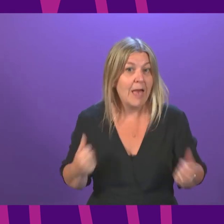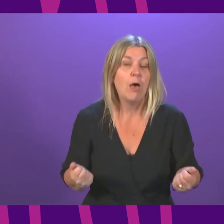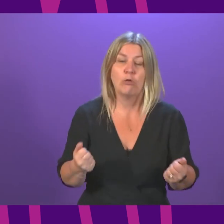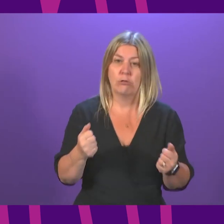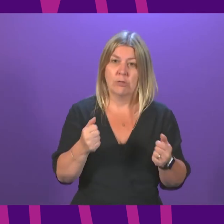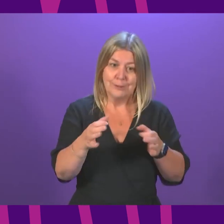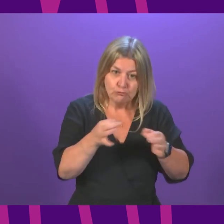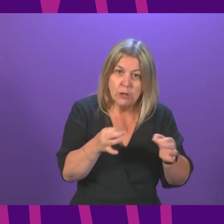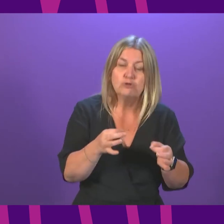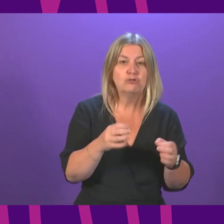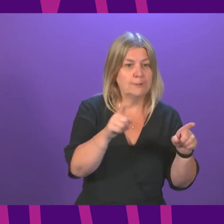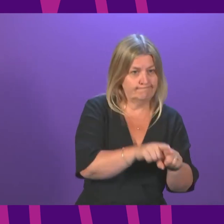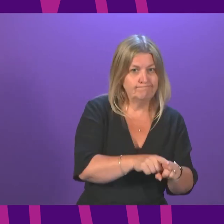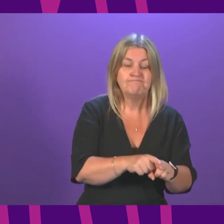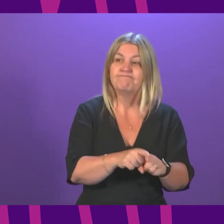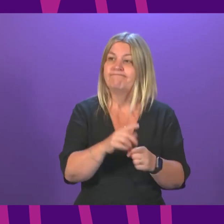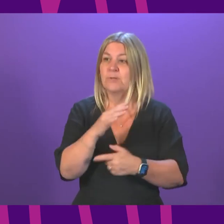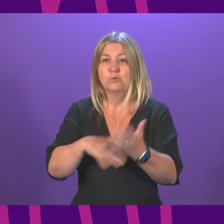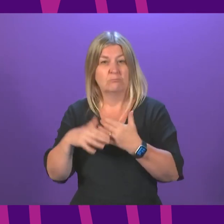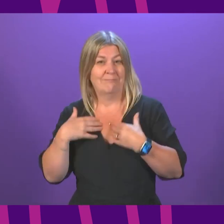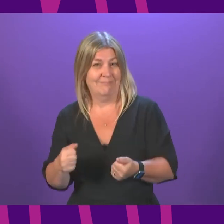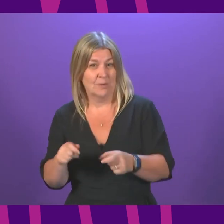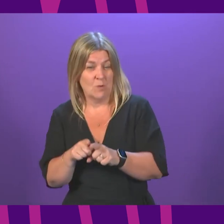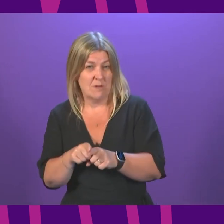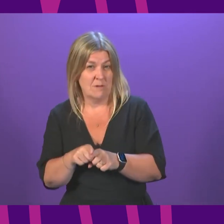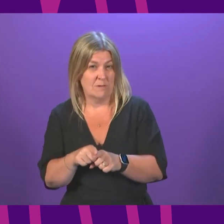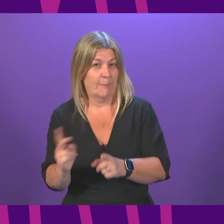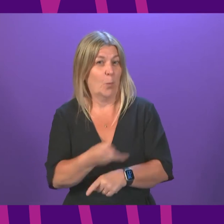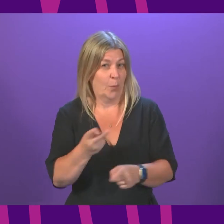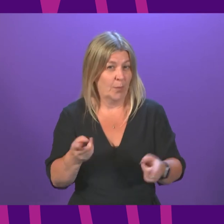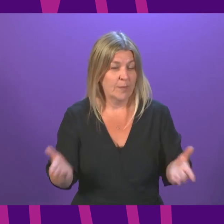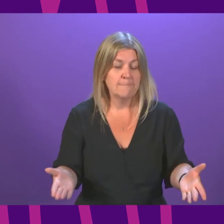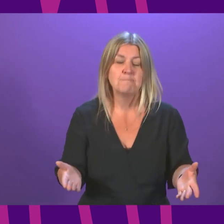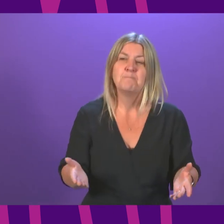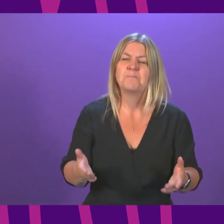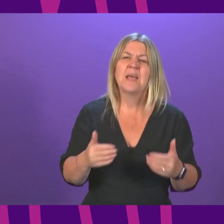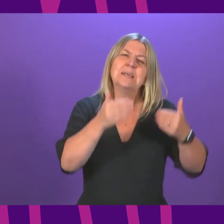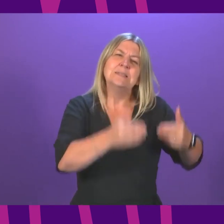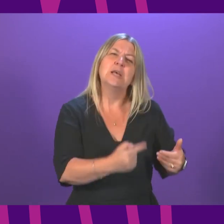of scrutiny in parliamentary democracy. The bill as it stands is an overreach of ministerial